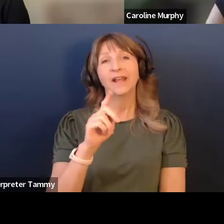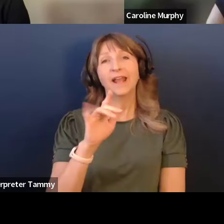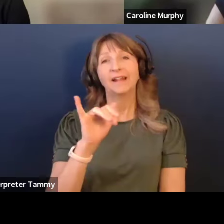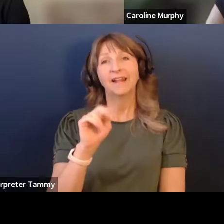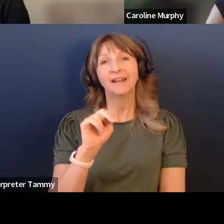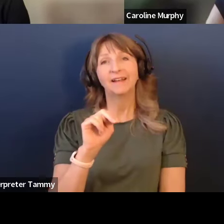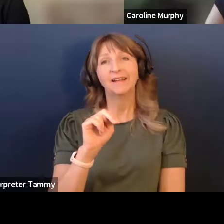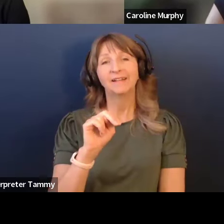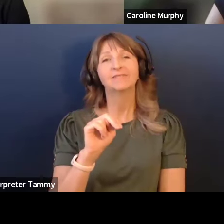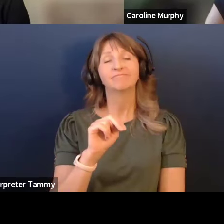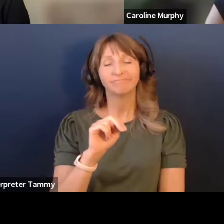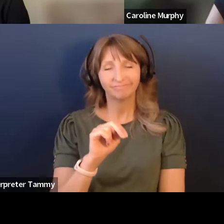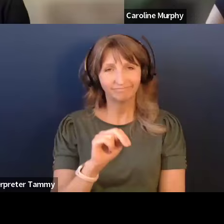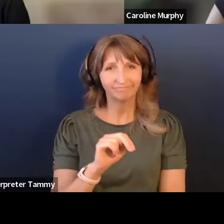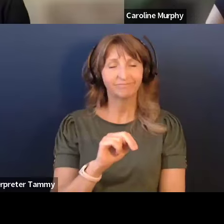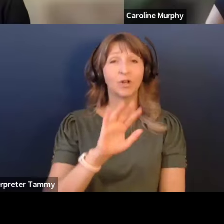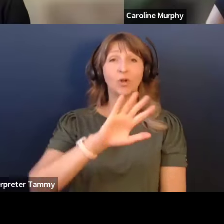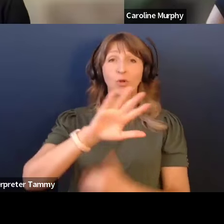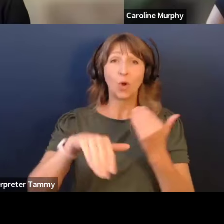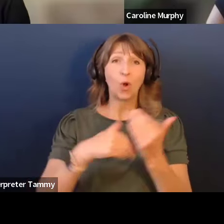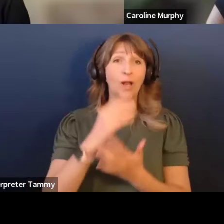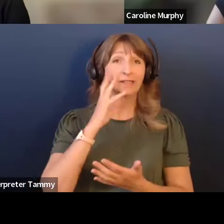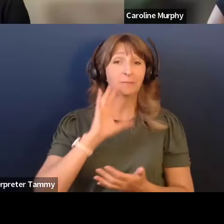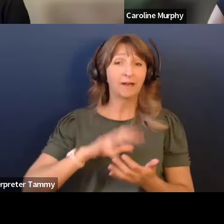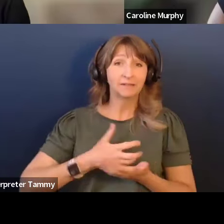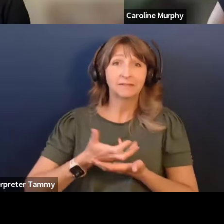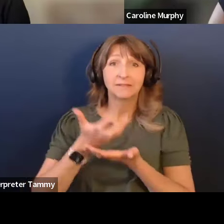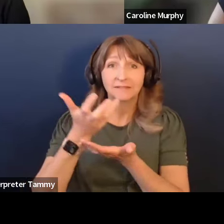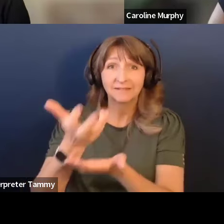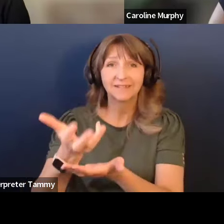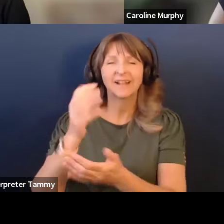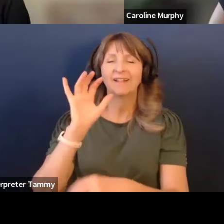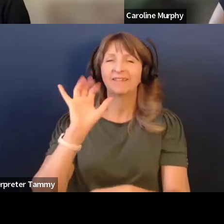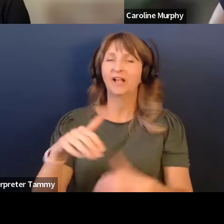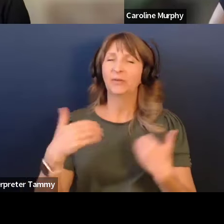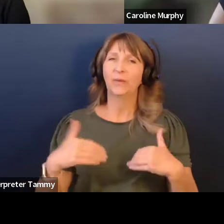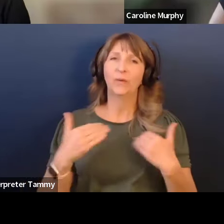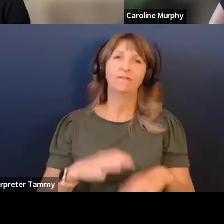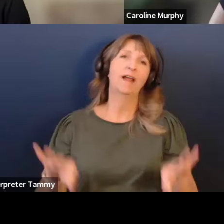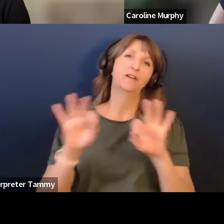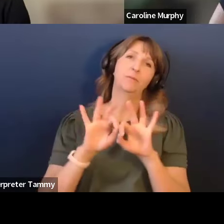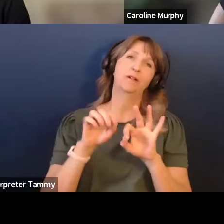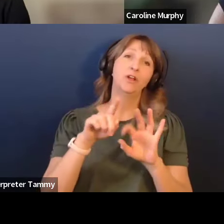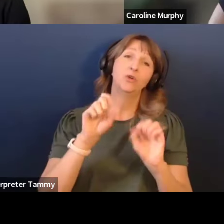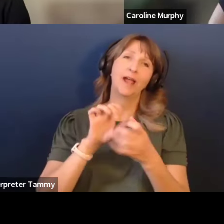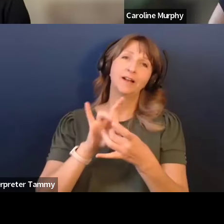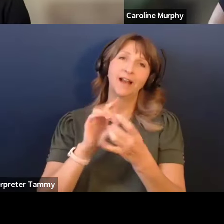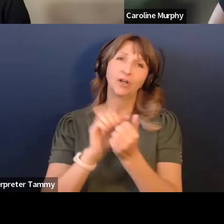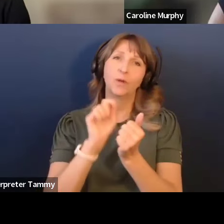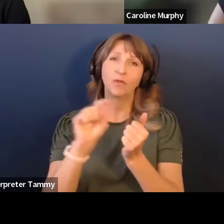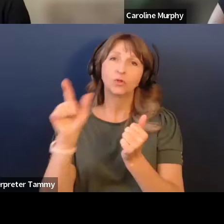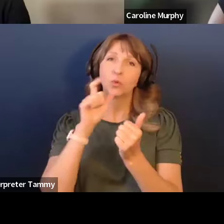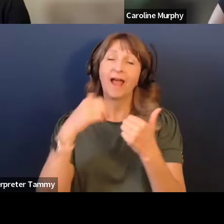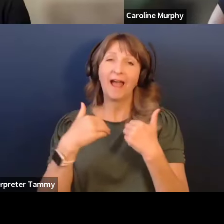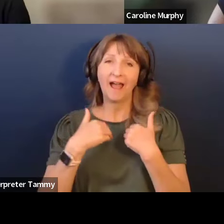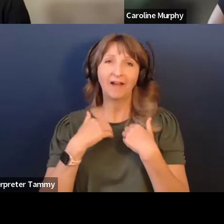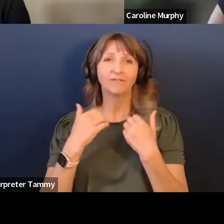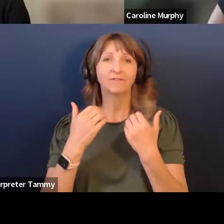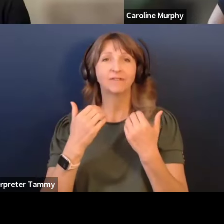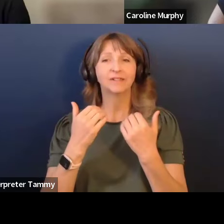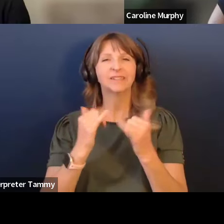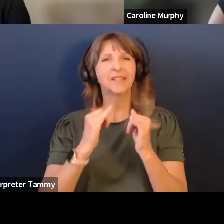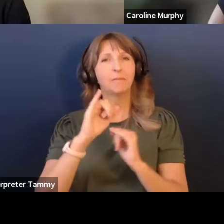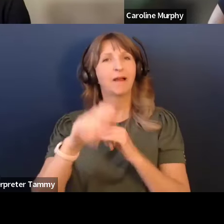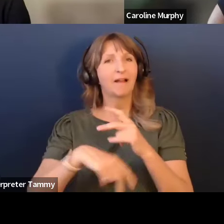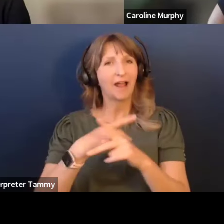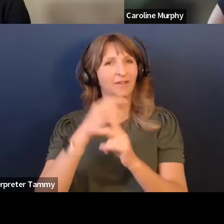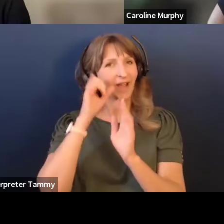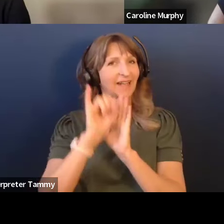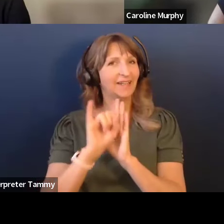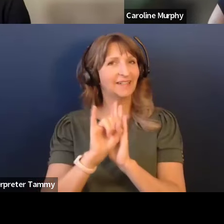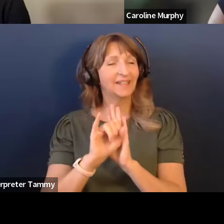self there is so valuable and also, you touch on the important piece of feeling safe enough to do